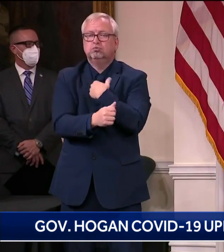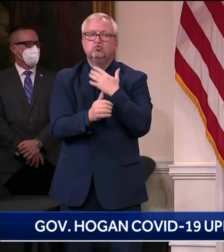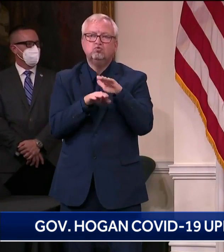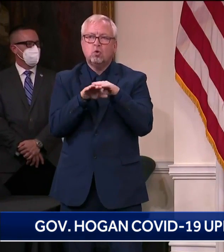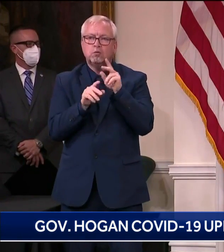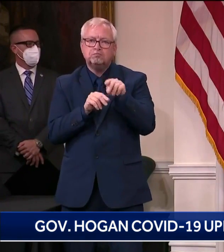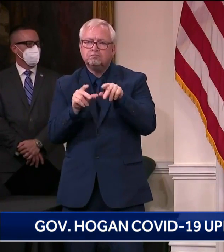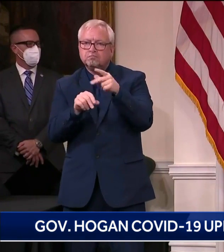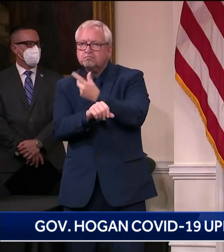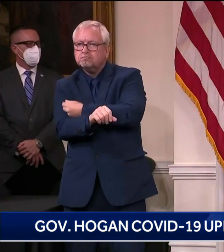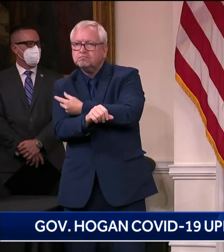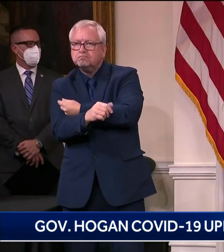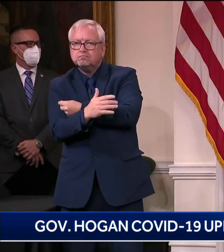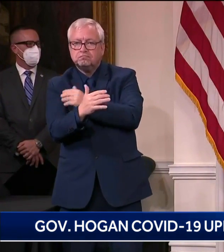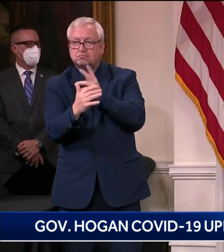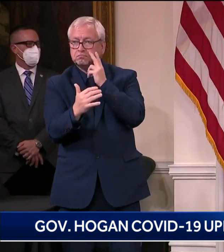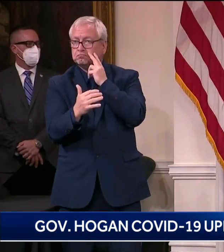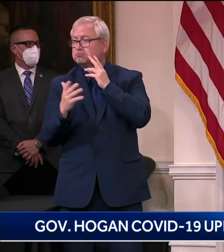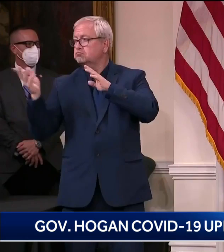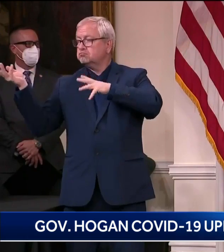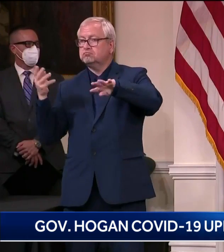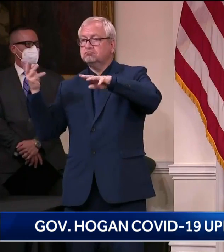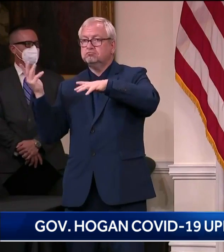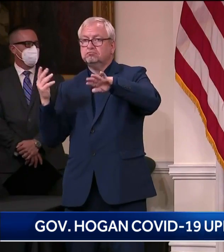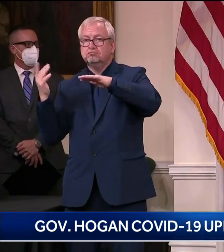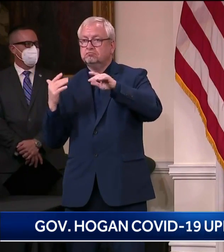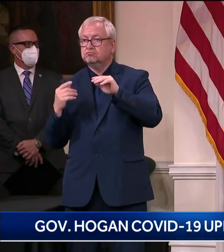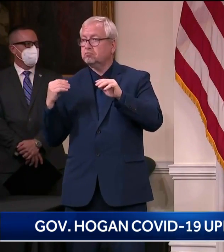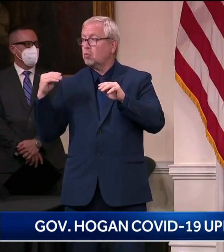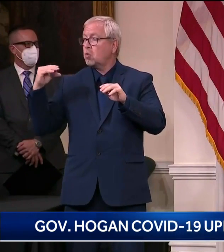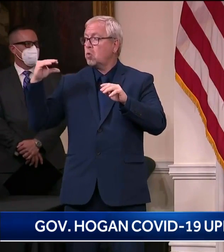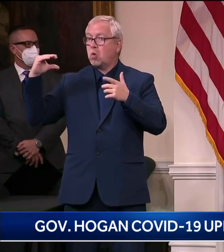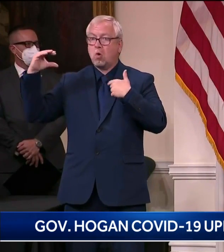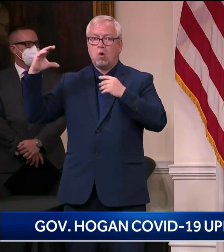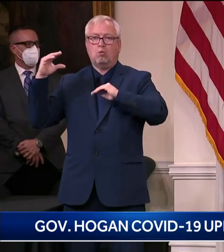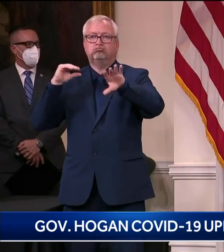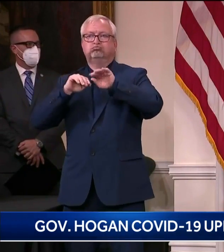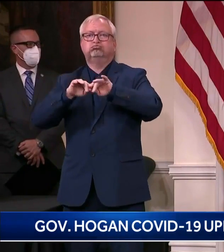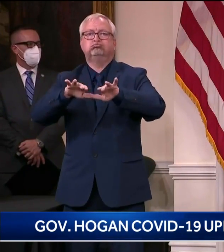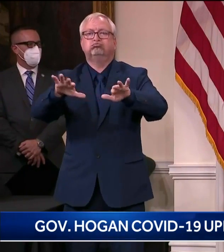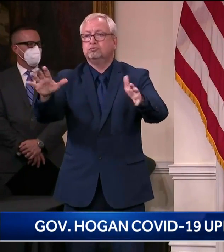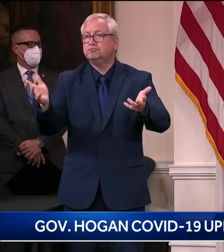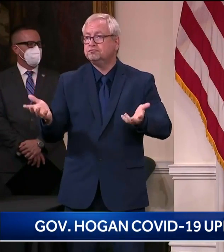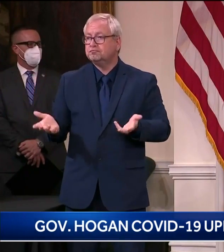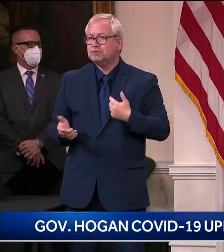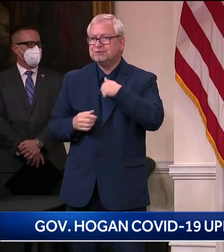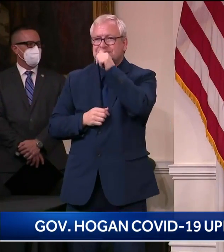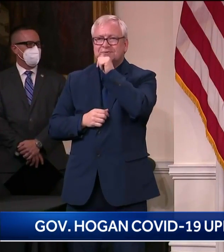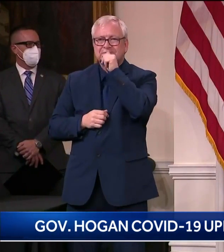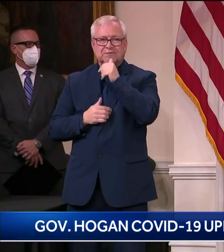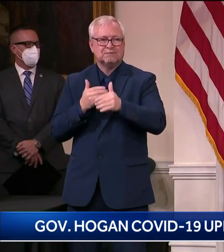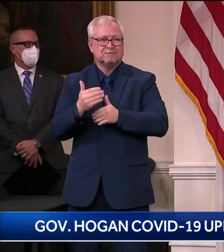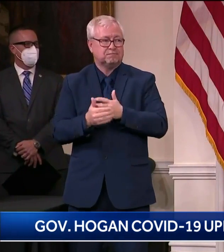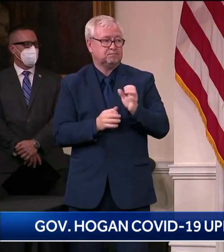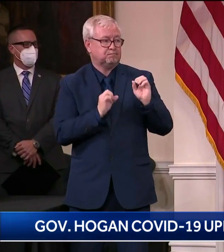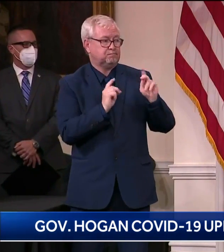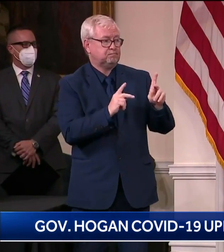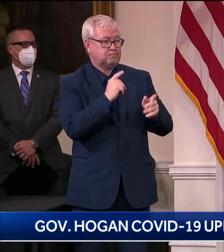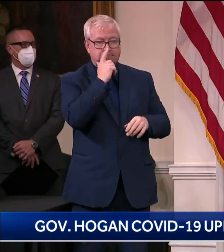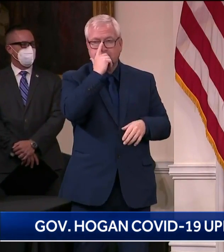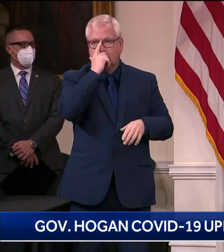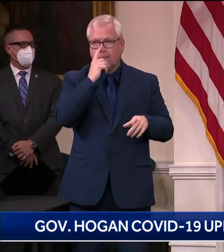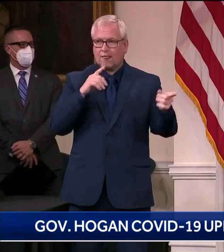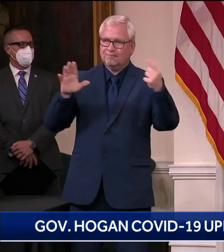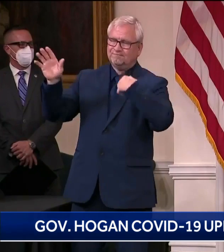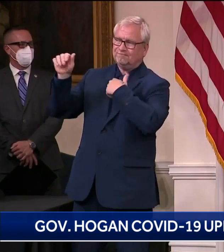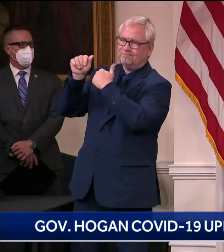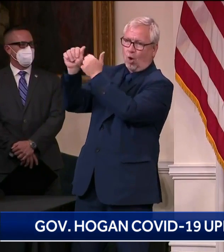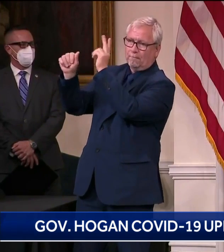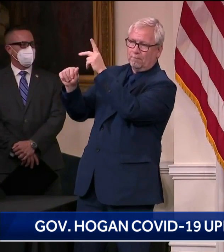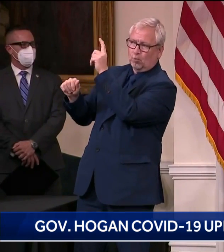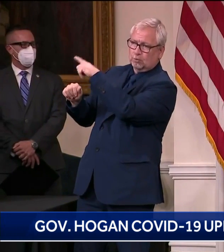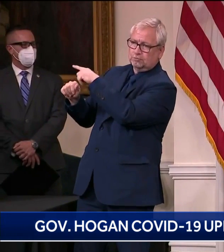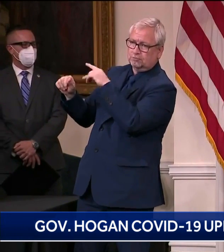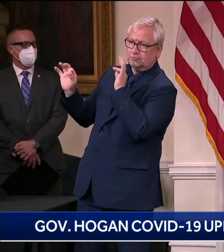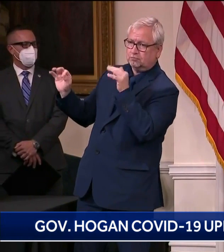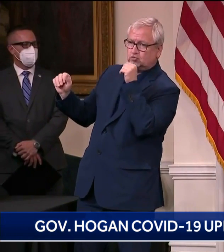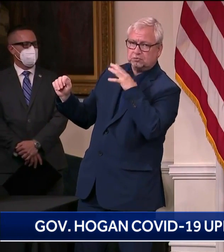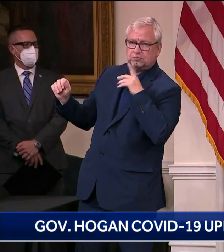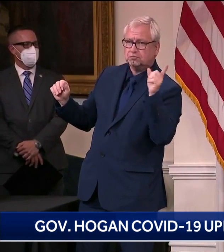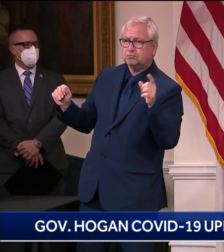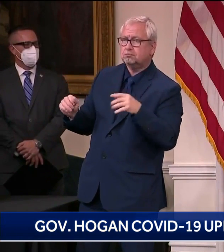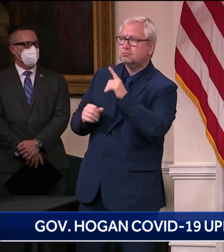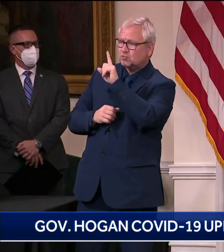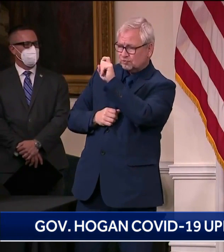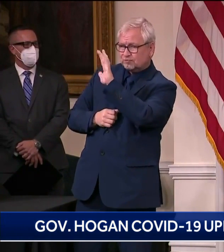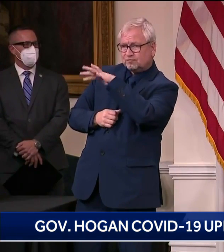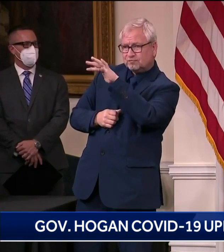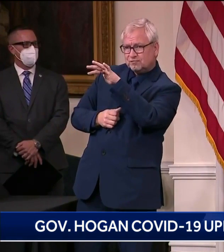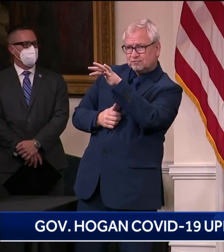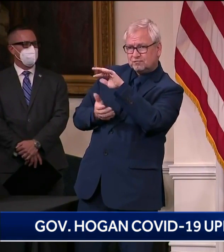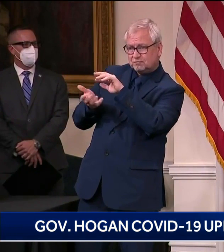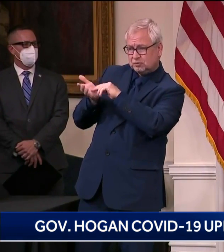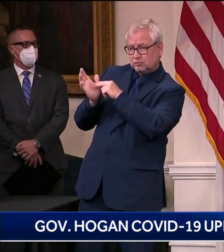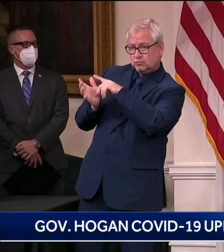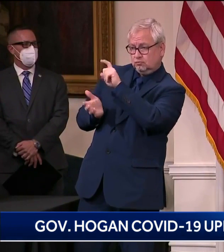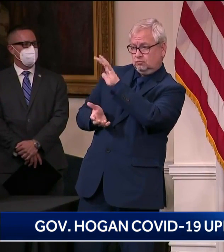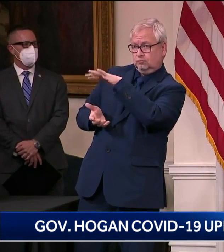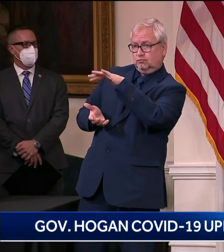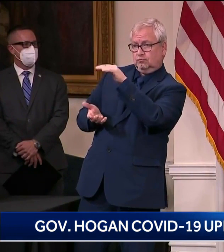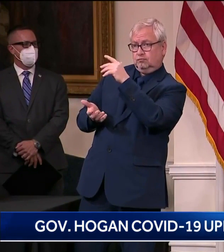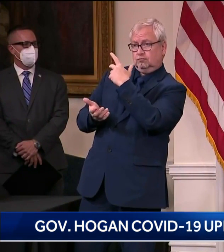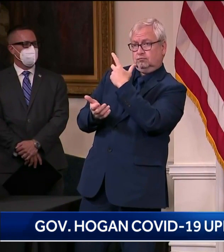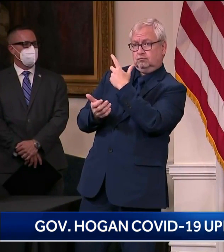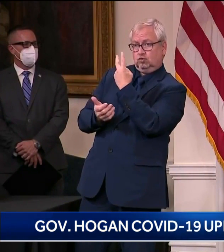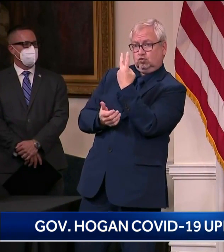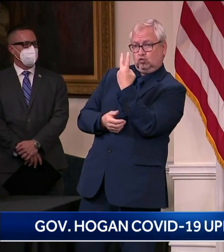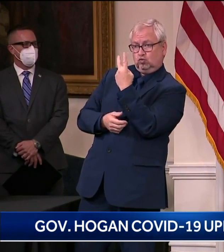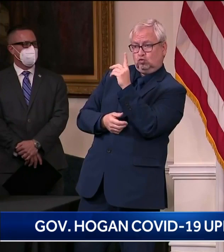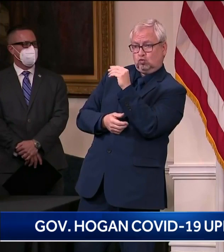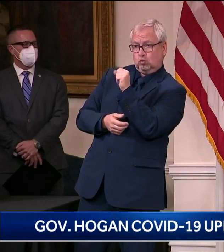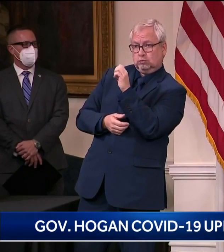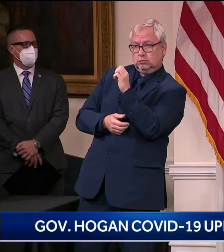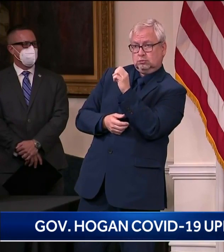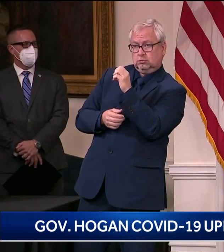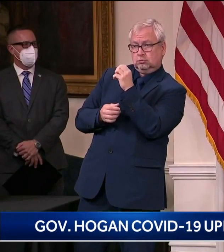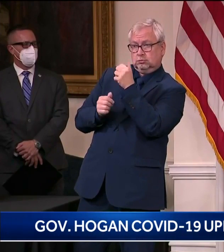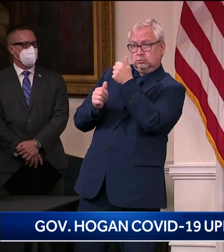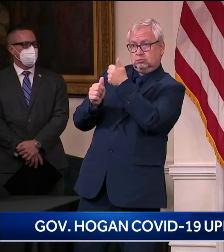THIS IS GOING TO BE A LITTLE BIT OF A SLOW TAKEOFF AS THEY GET PRODUCING AND THEN HOPEFULLY WE ARE GOING TO GET SOME VOLUME O OUT.